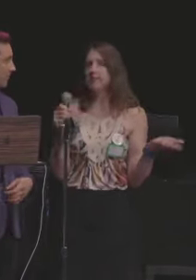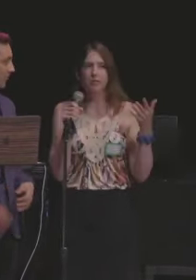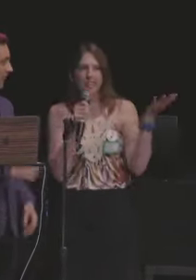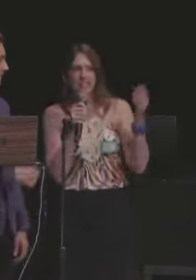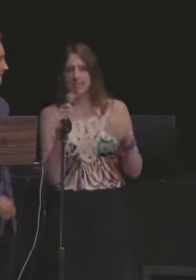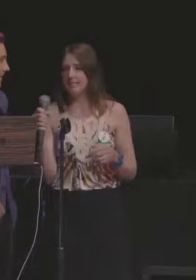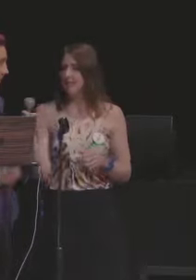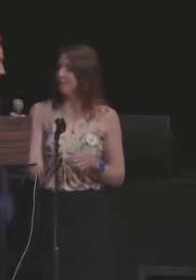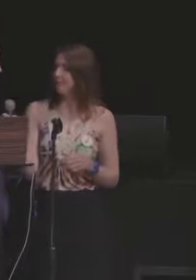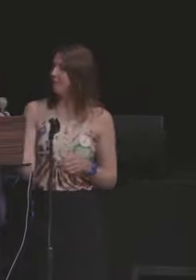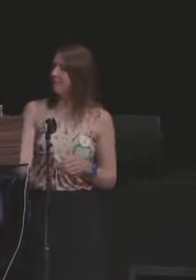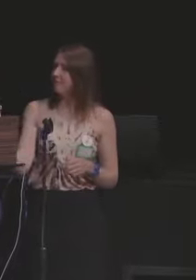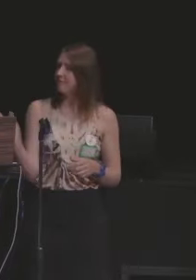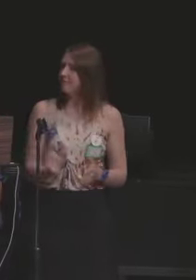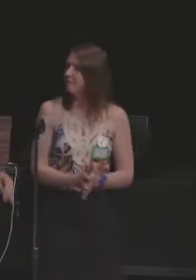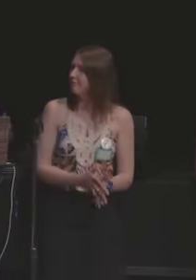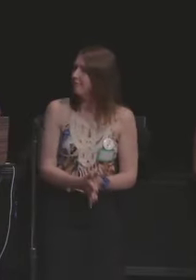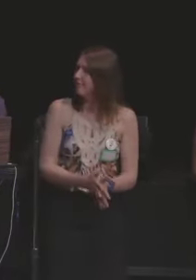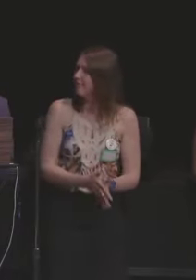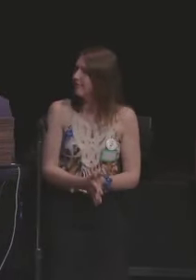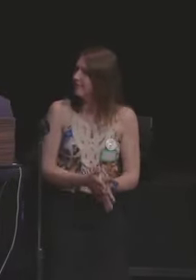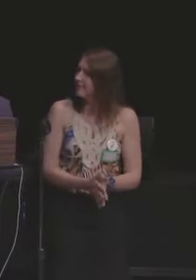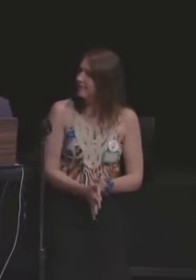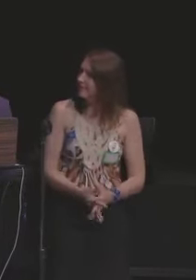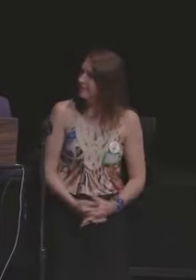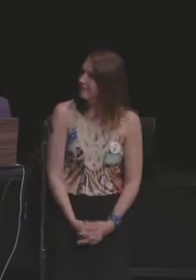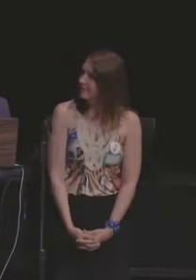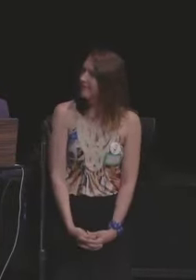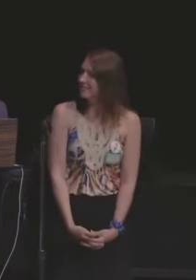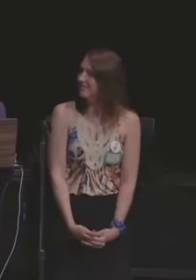Right. So, that's the idea. Yeah, so those are different. There's so many ways to do this thing, that's the art of it.